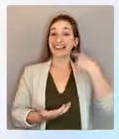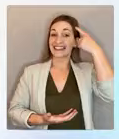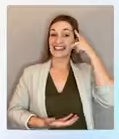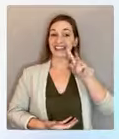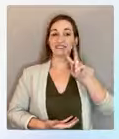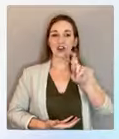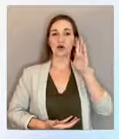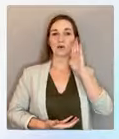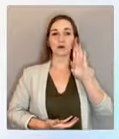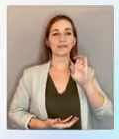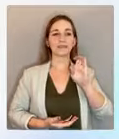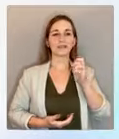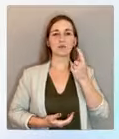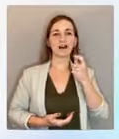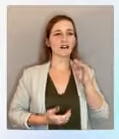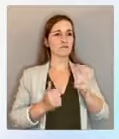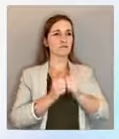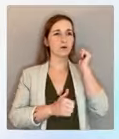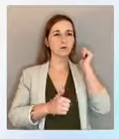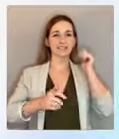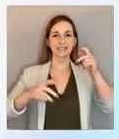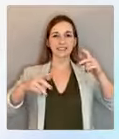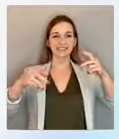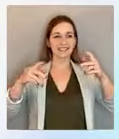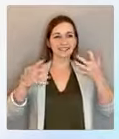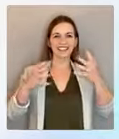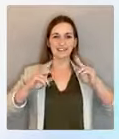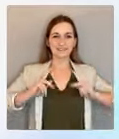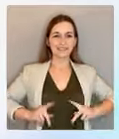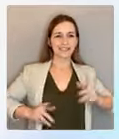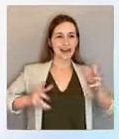is going to be one of the most physical ways that we play virtual sports of all time.